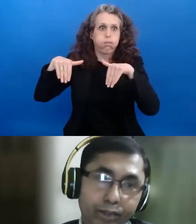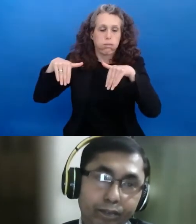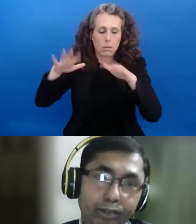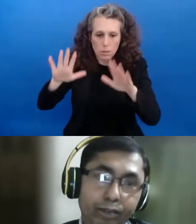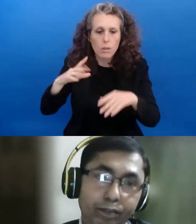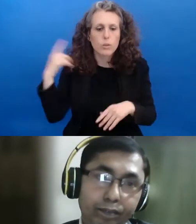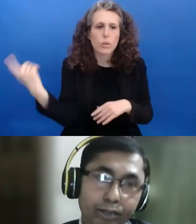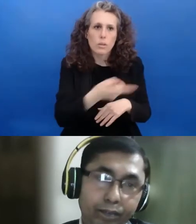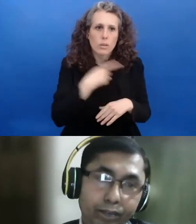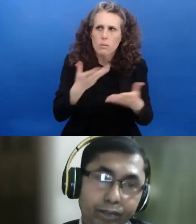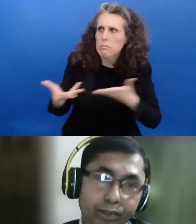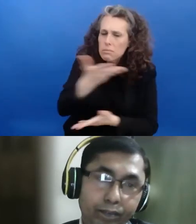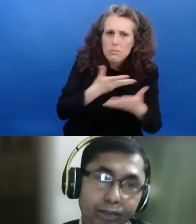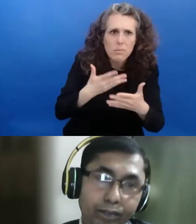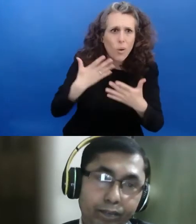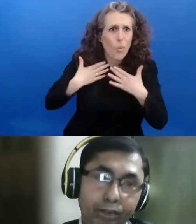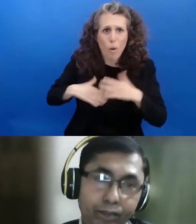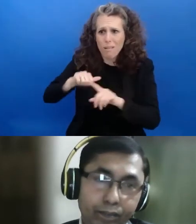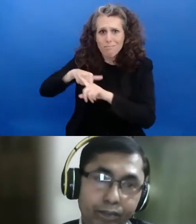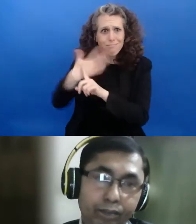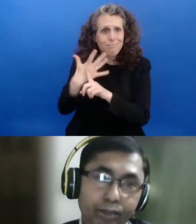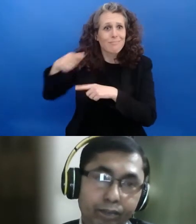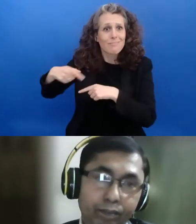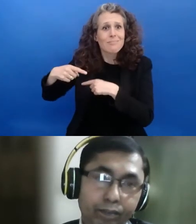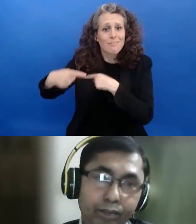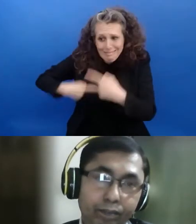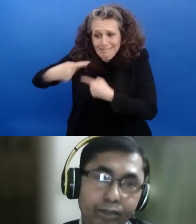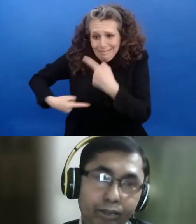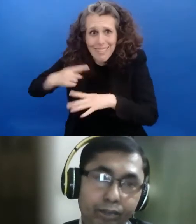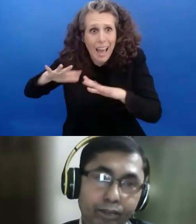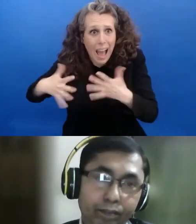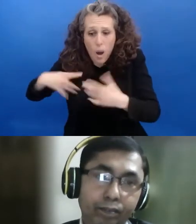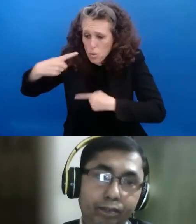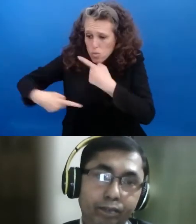continue the implementation of sustainable development goals in the next 10 10 years